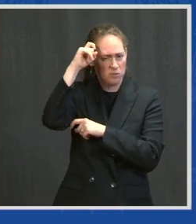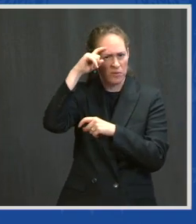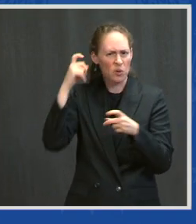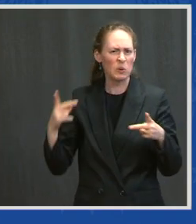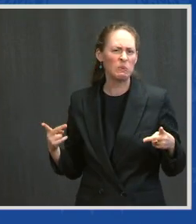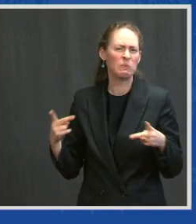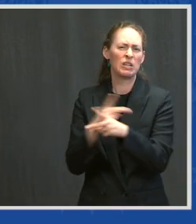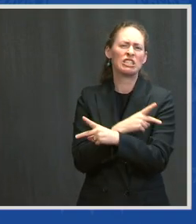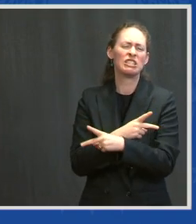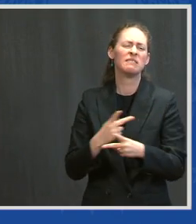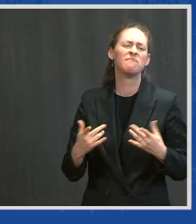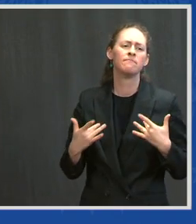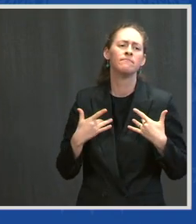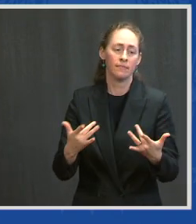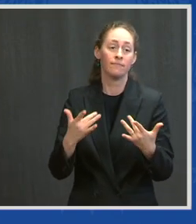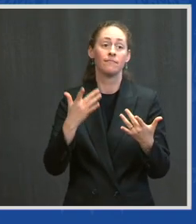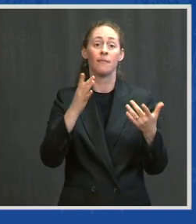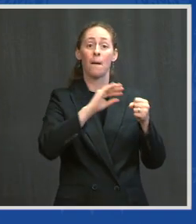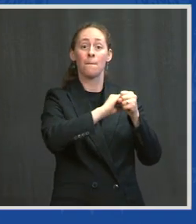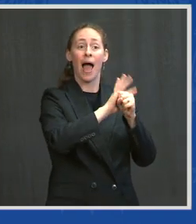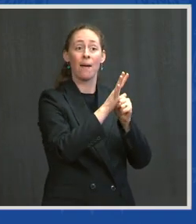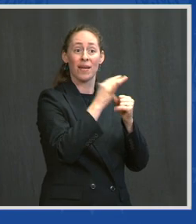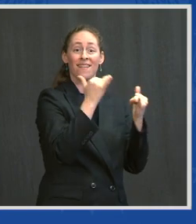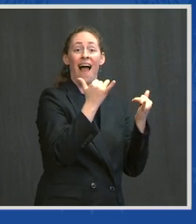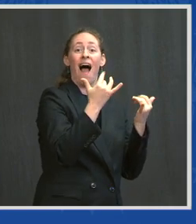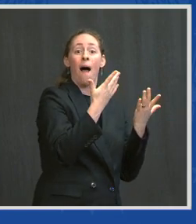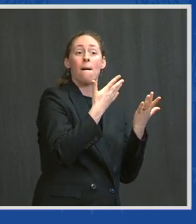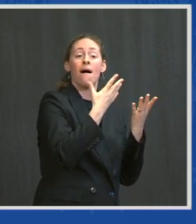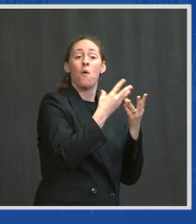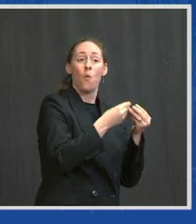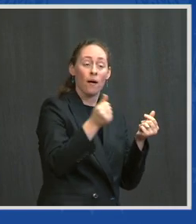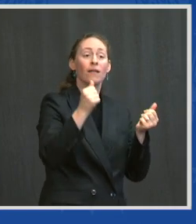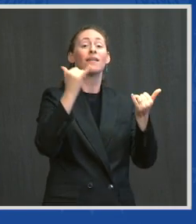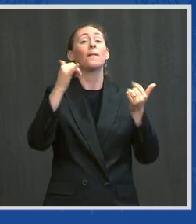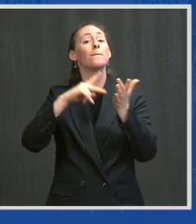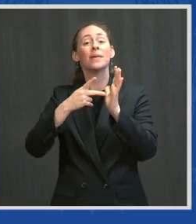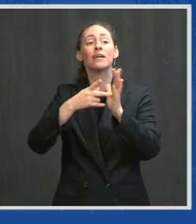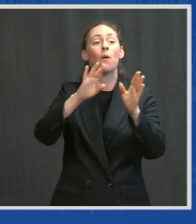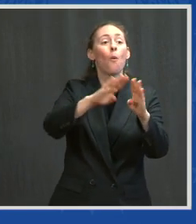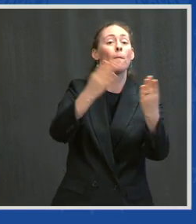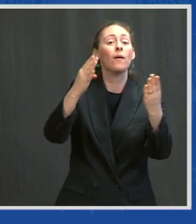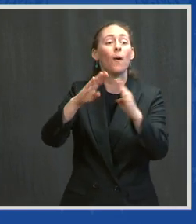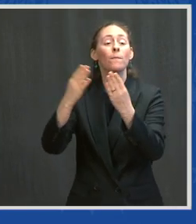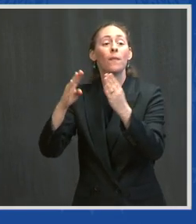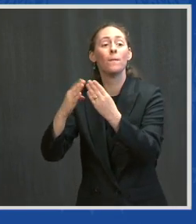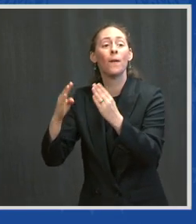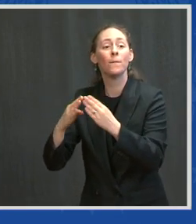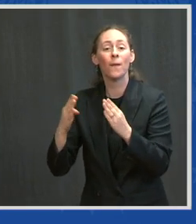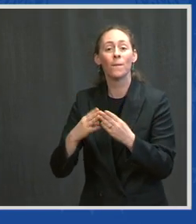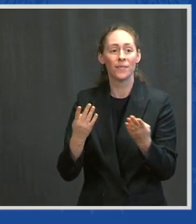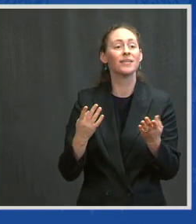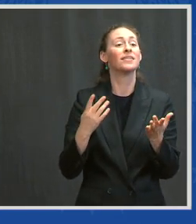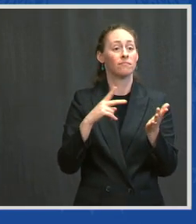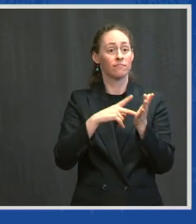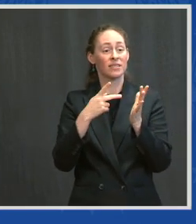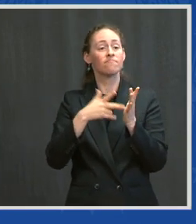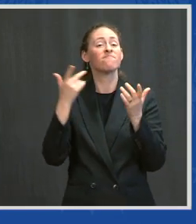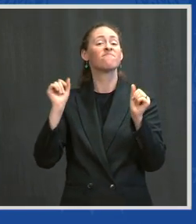with the country opening back up again, the traditional summer's -- summer spike may even be more pronounced than it usually would be.